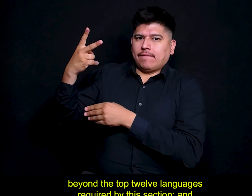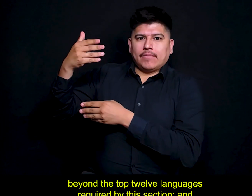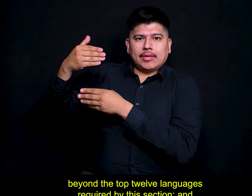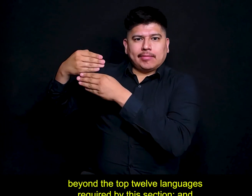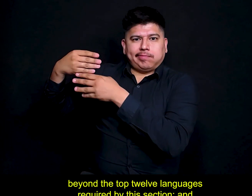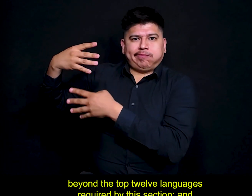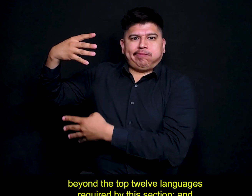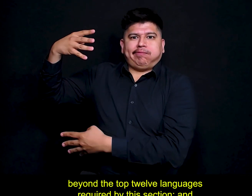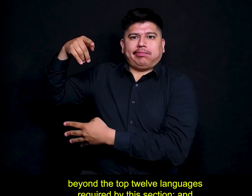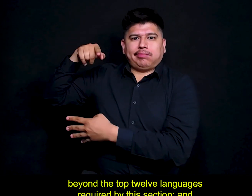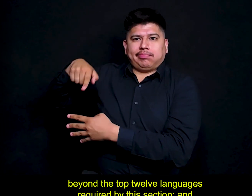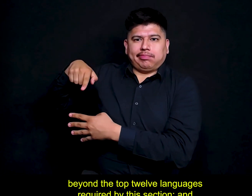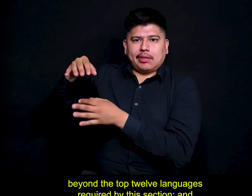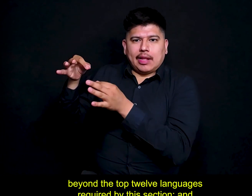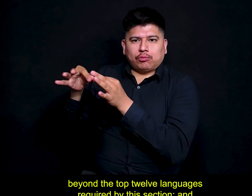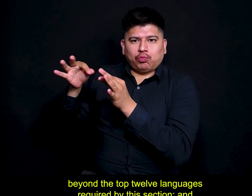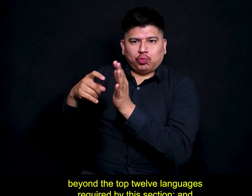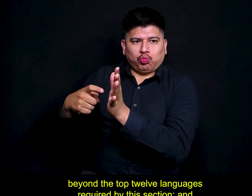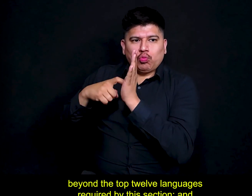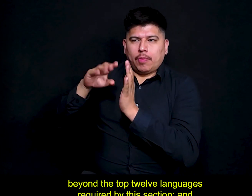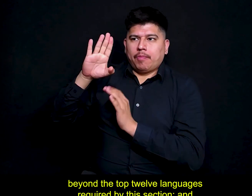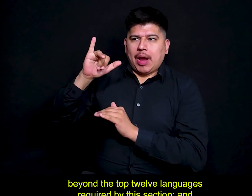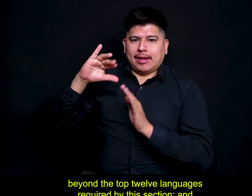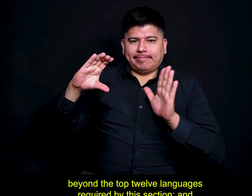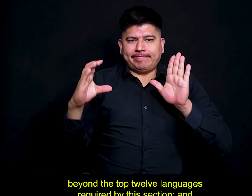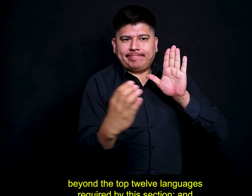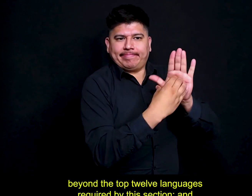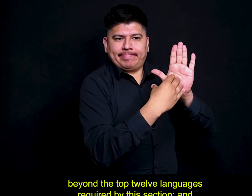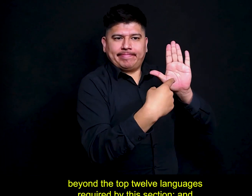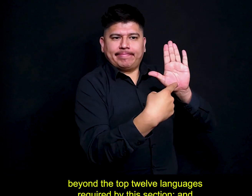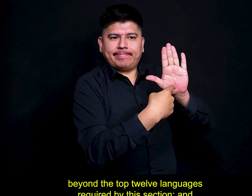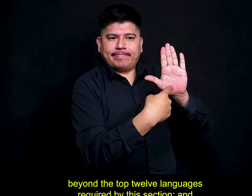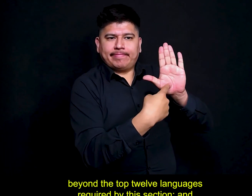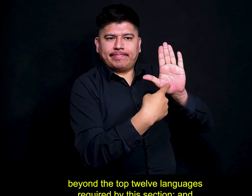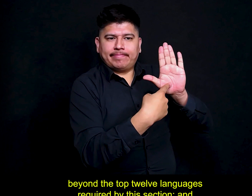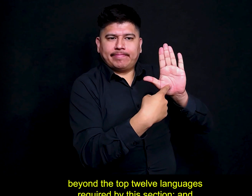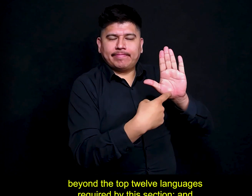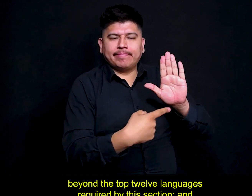beyond the top twelve languages required by this section; and